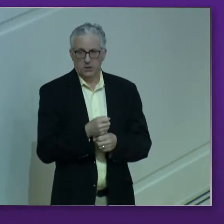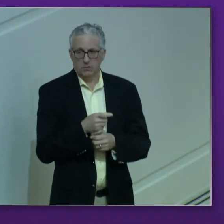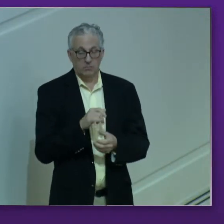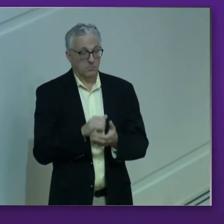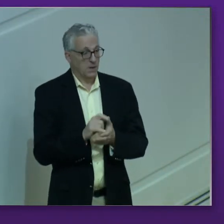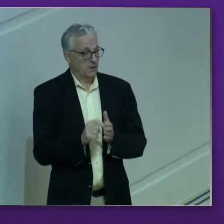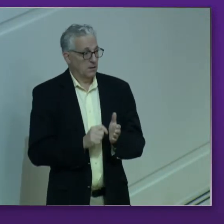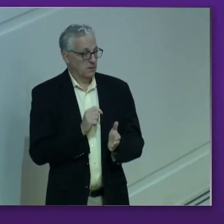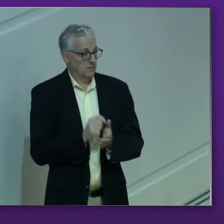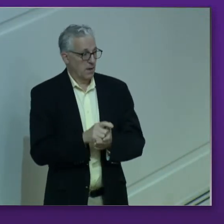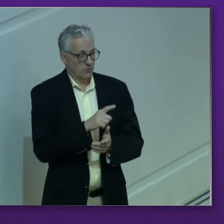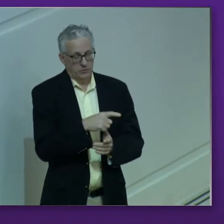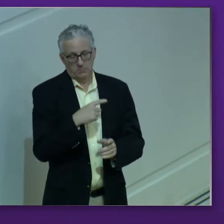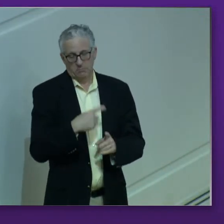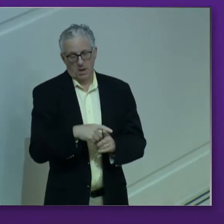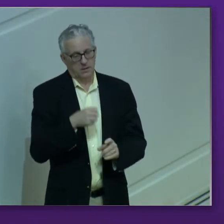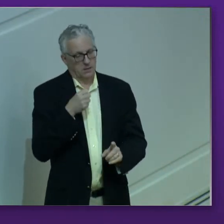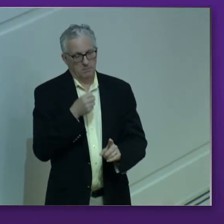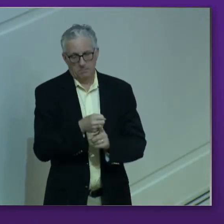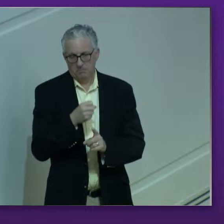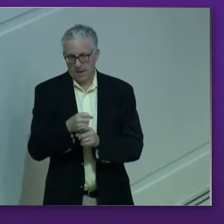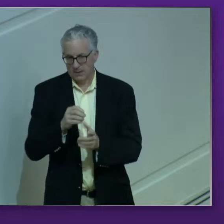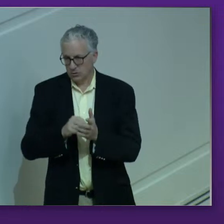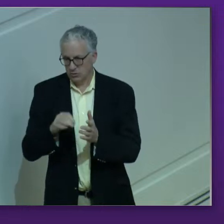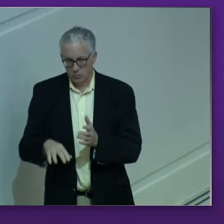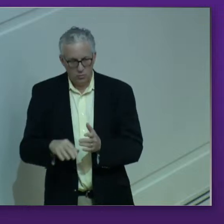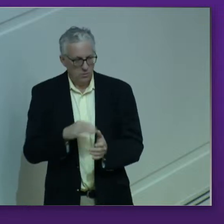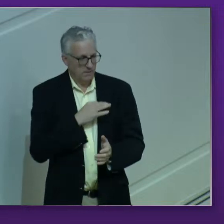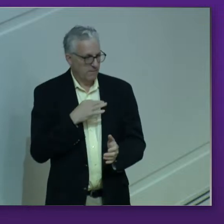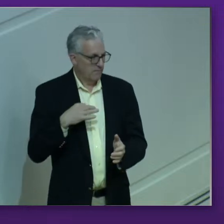PROF. HOWARD HAS TAUGHT HERE